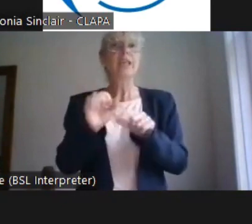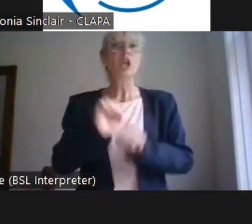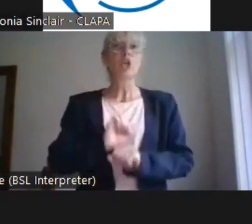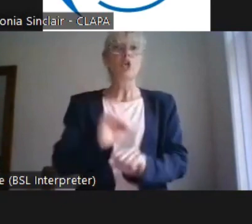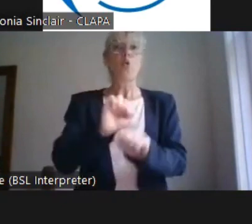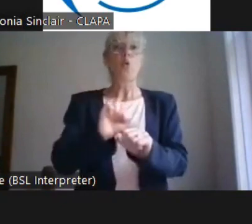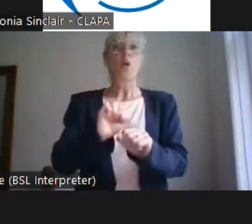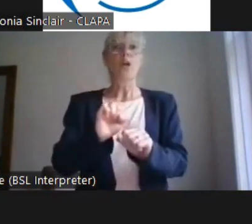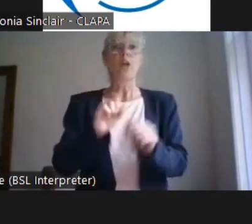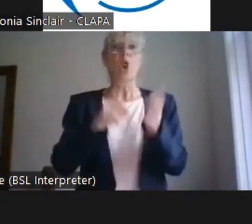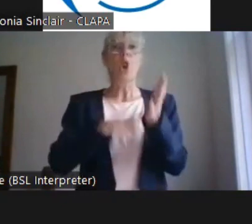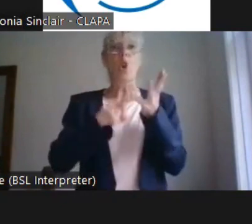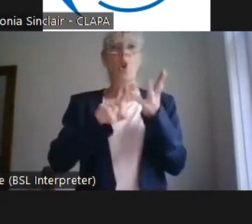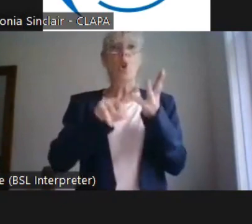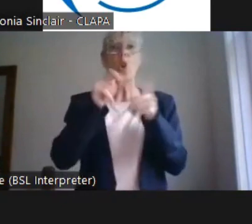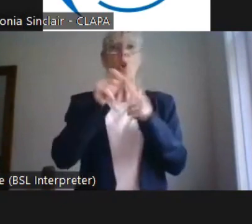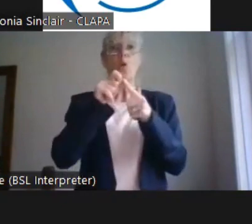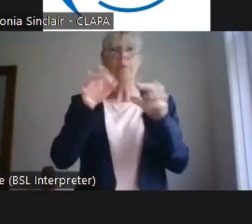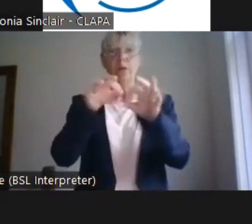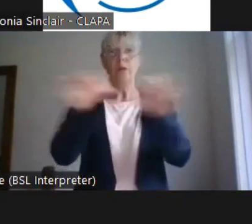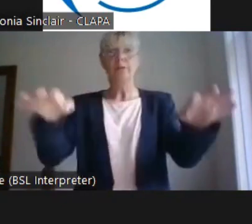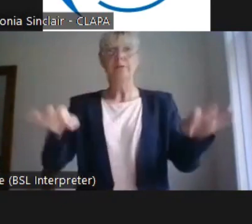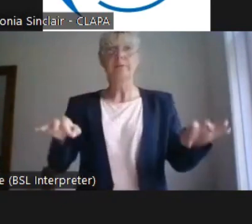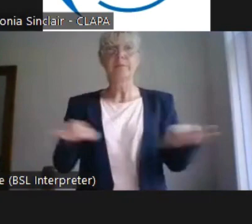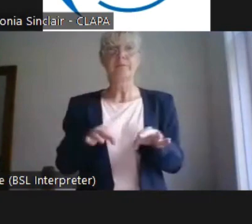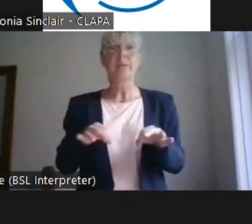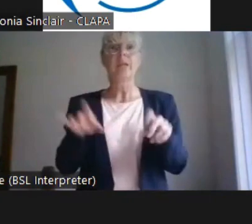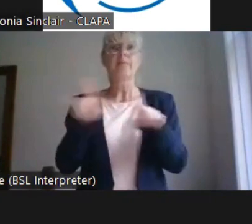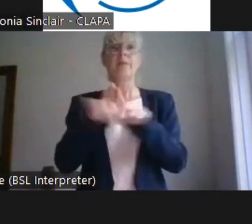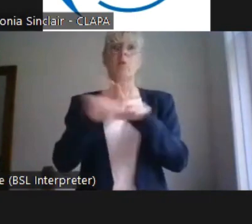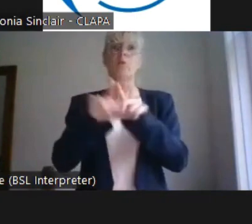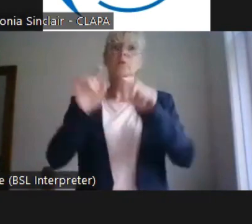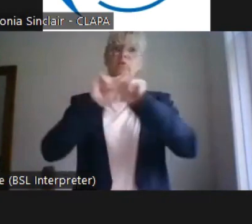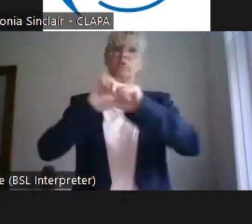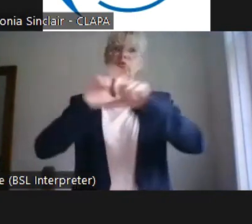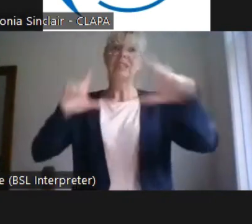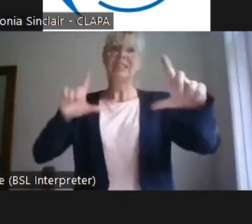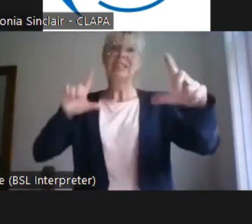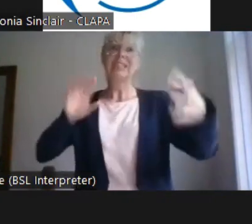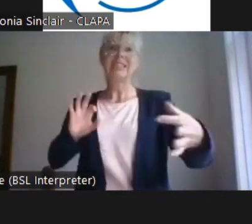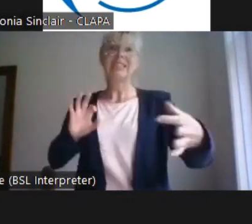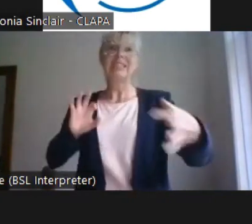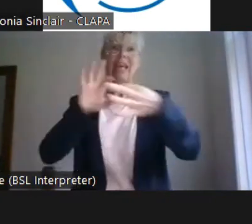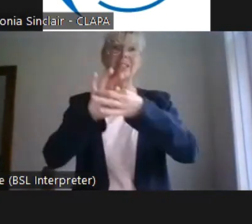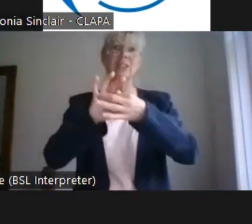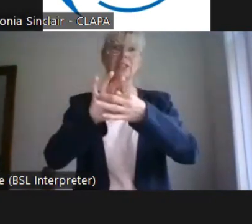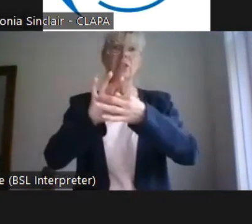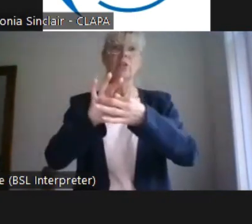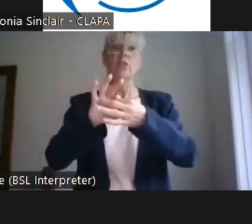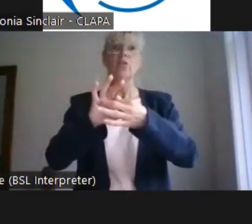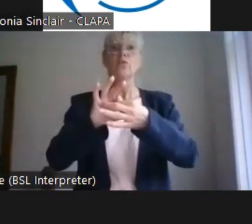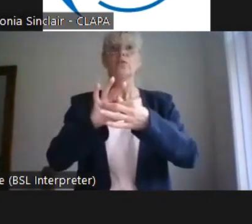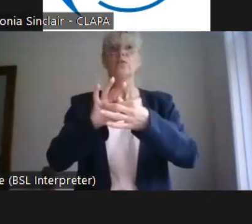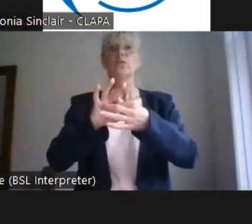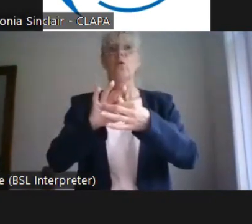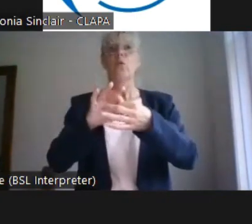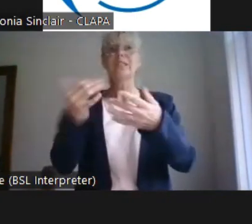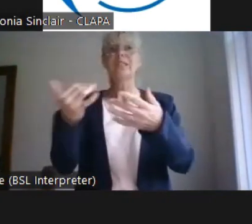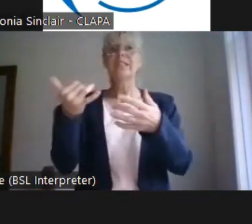own sort of streams where you can attach um sort of your your telephone to your um television and